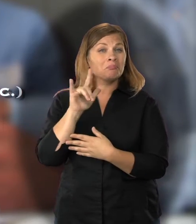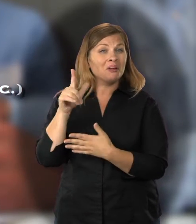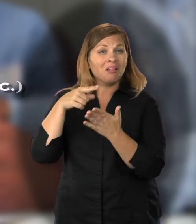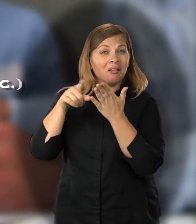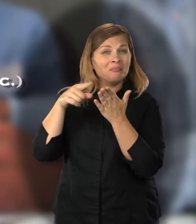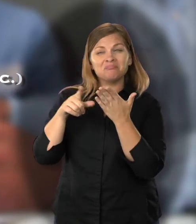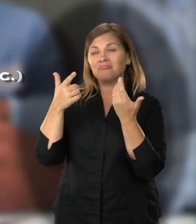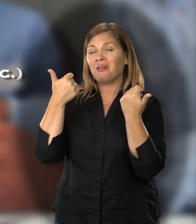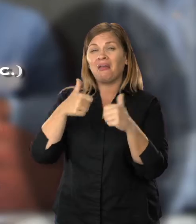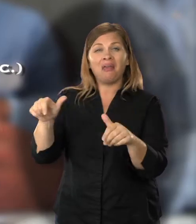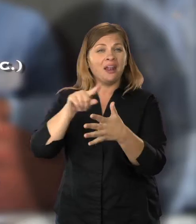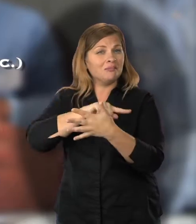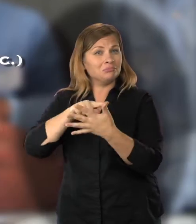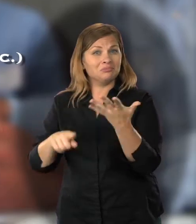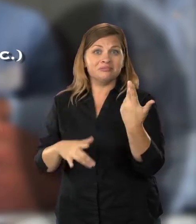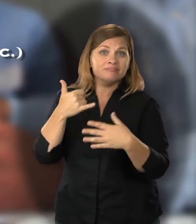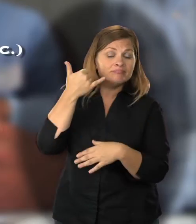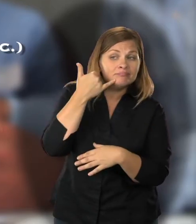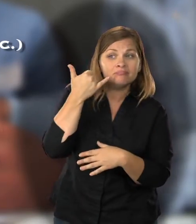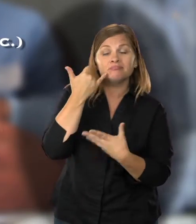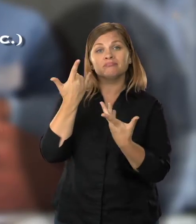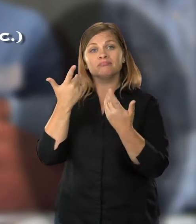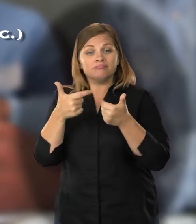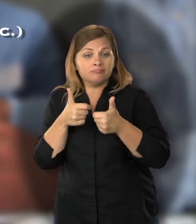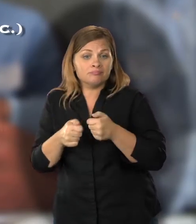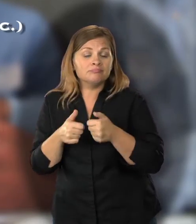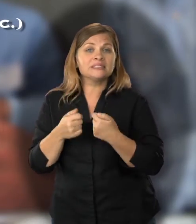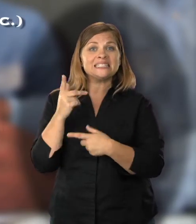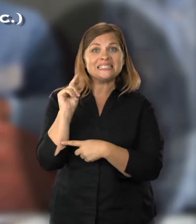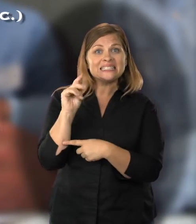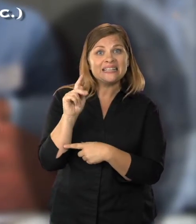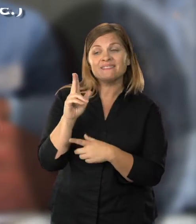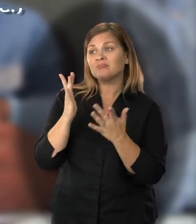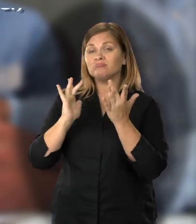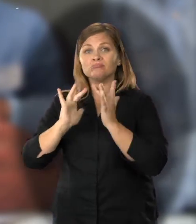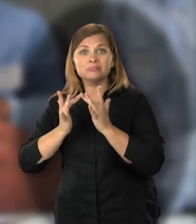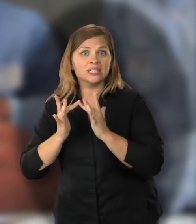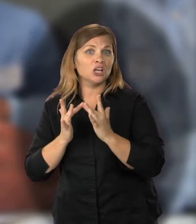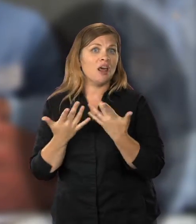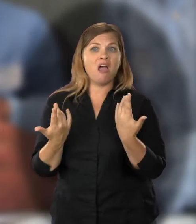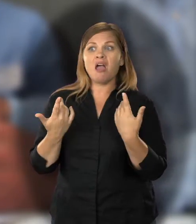TV (cable, satellite, etc.), Internet services,